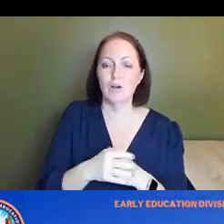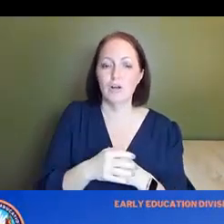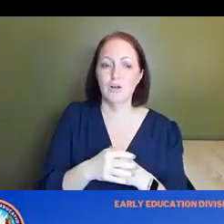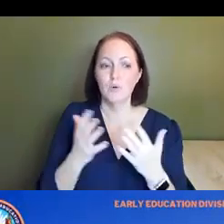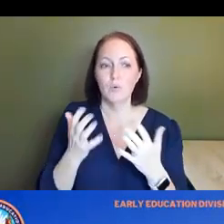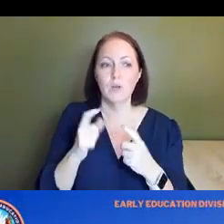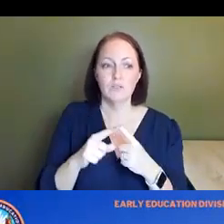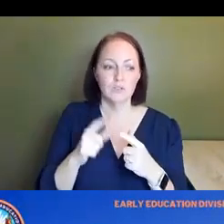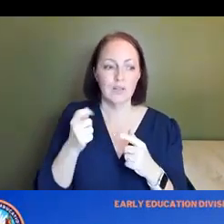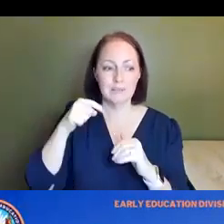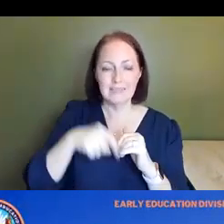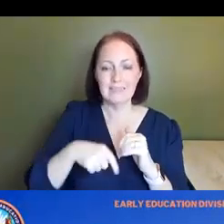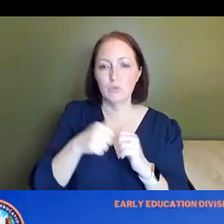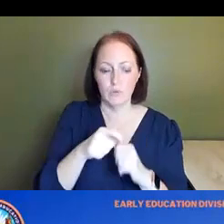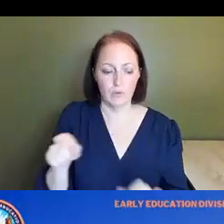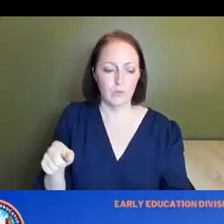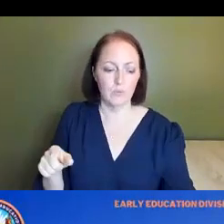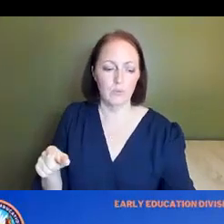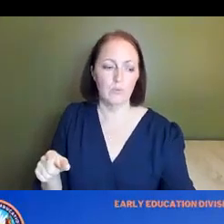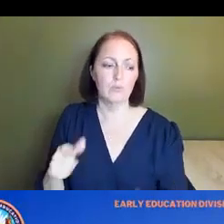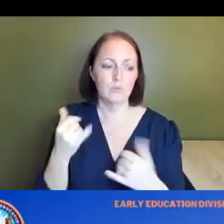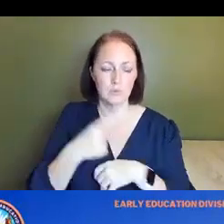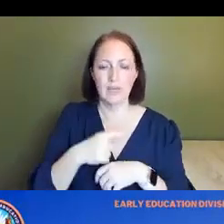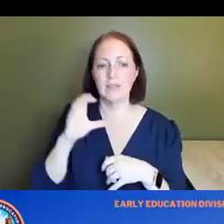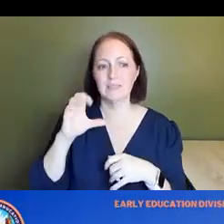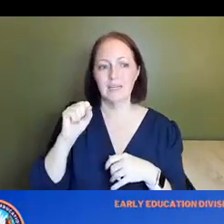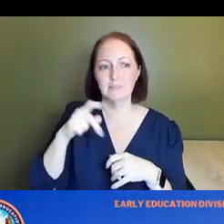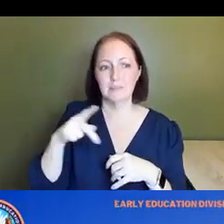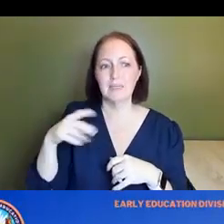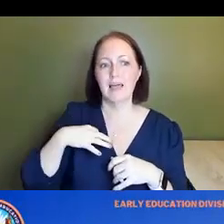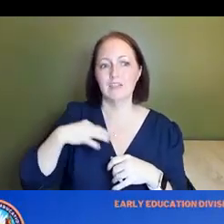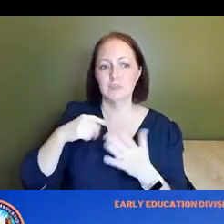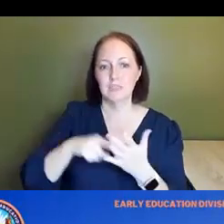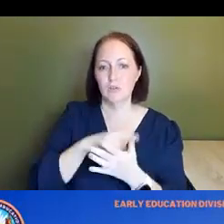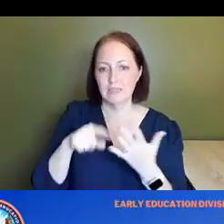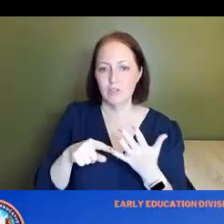a little deeper with you all today on CSPP eligibility criteria based on current law